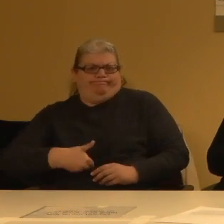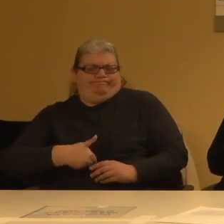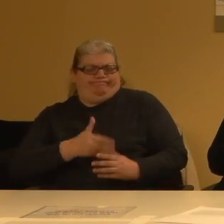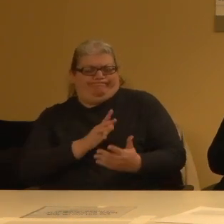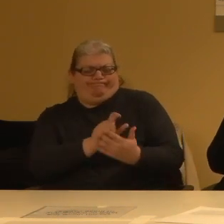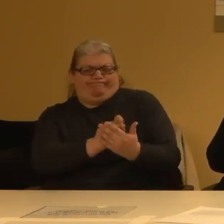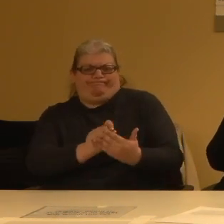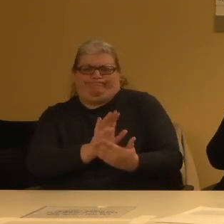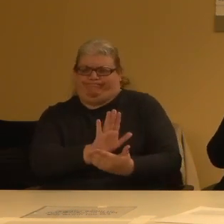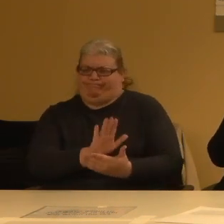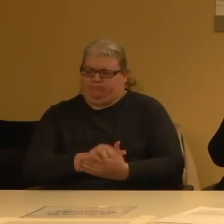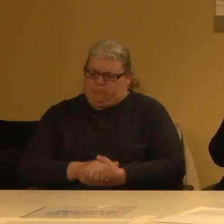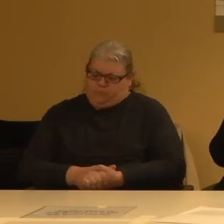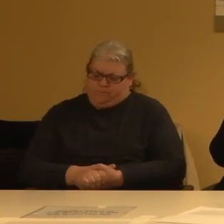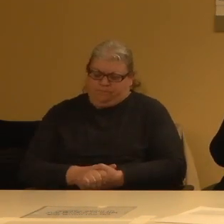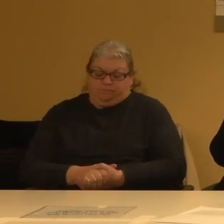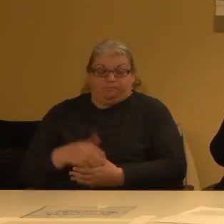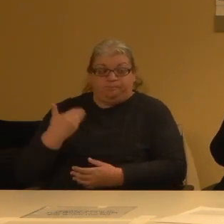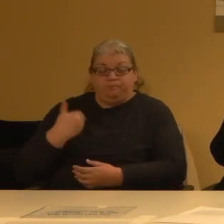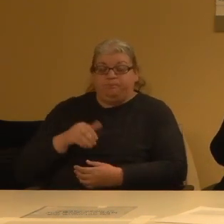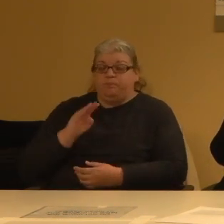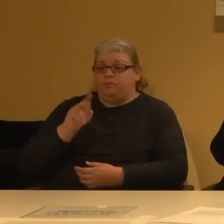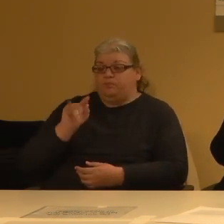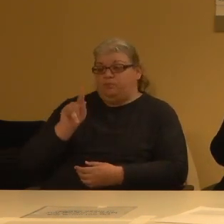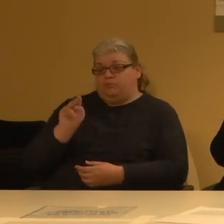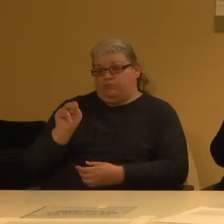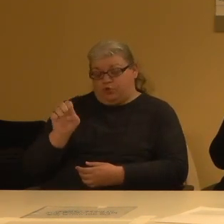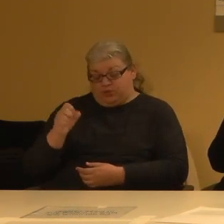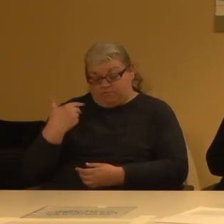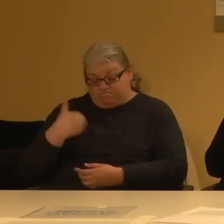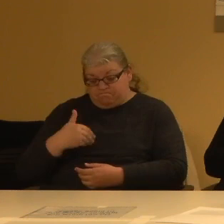This is Martine. So I think in terms of my process for new play dramaturgy,